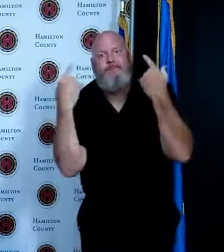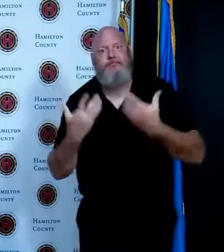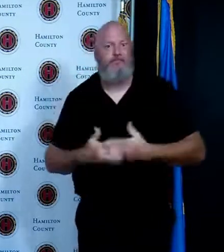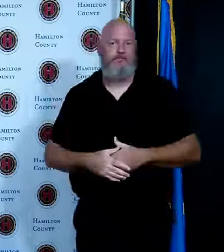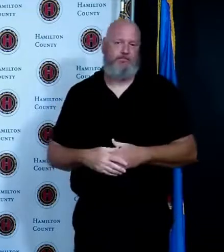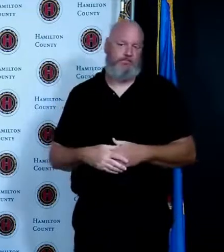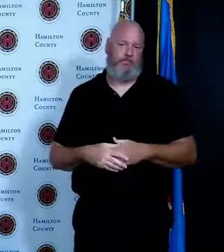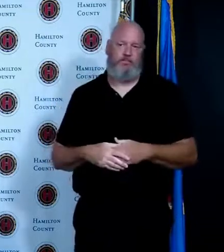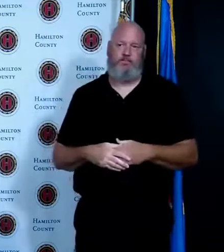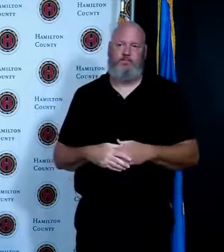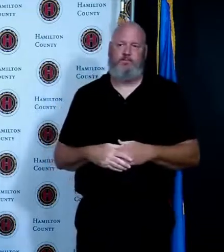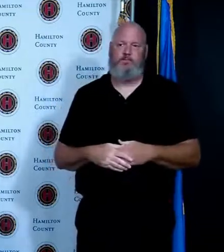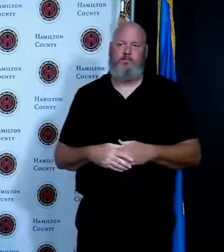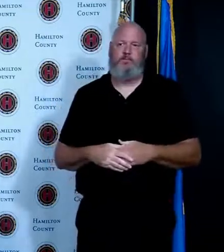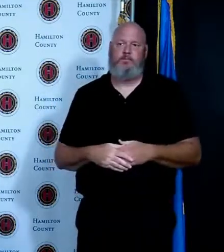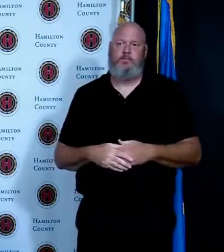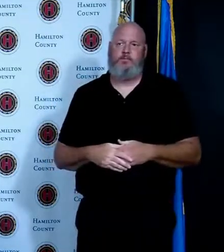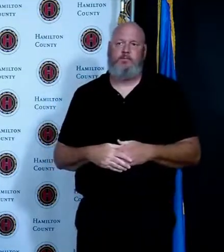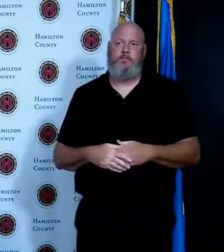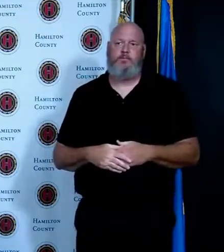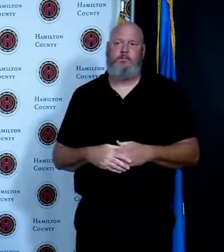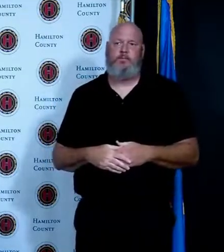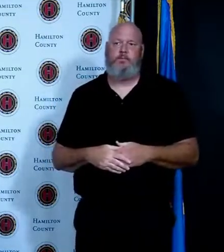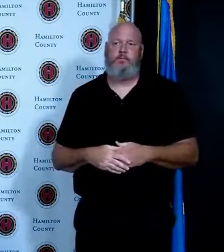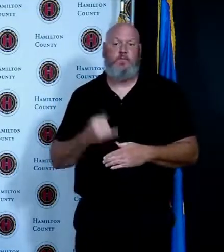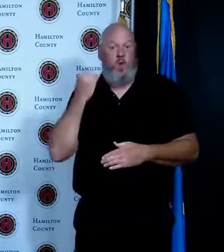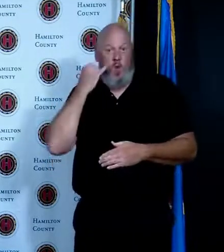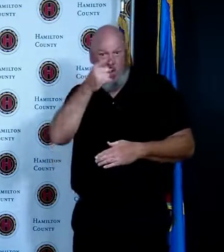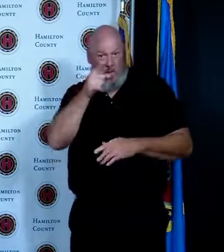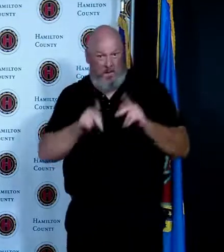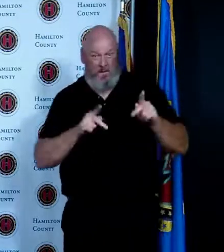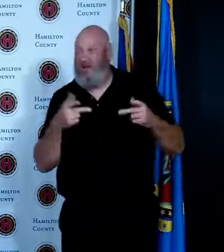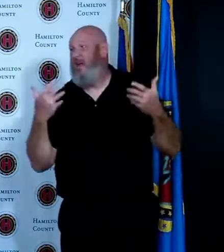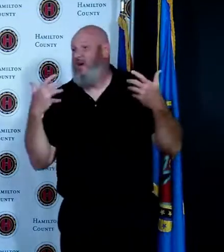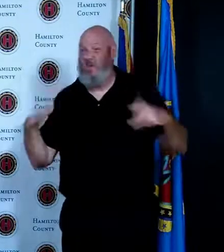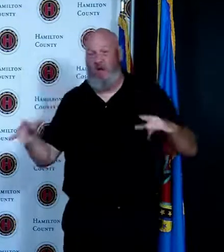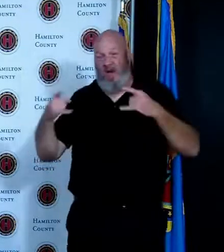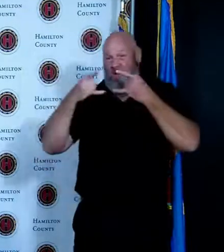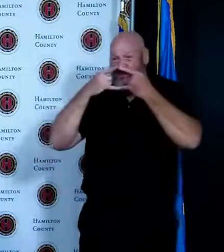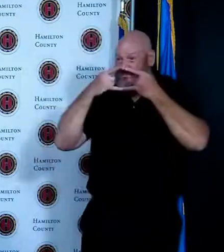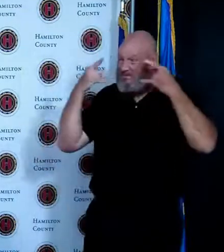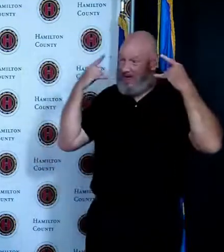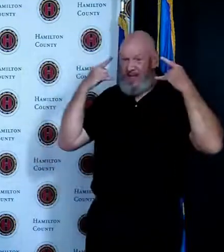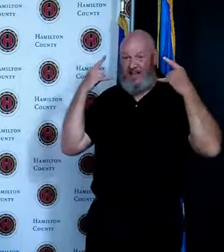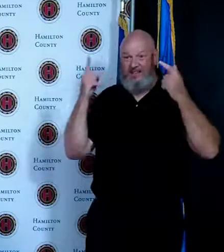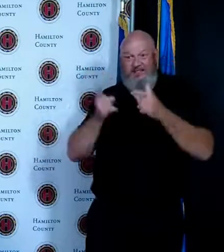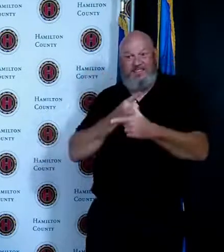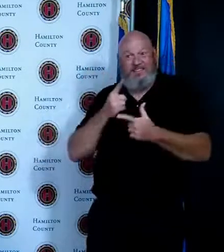that don't want to do it I say well then we should expect a delay and all of the